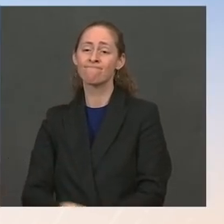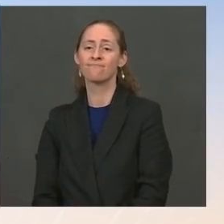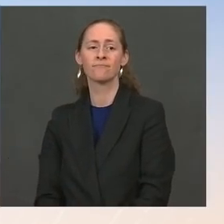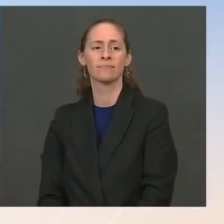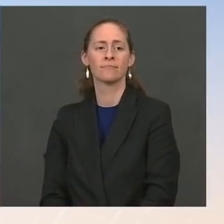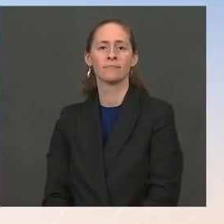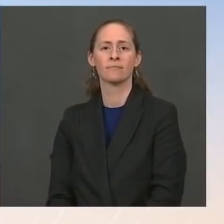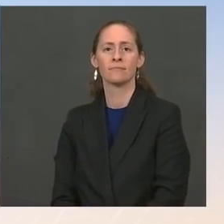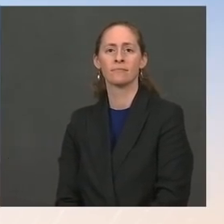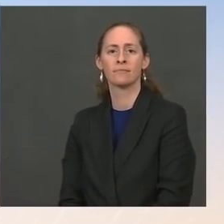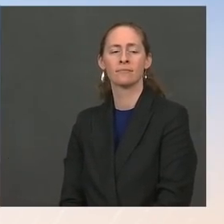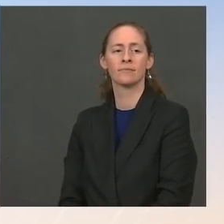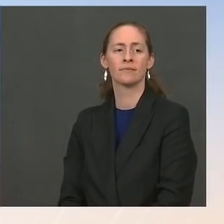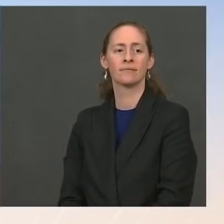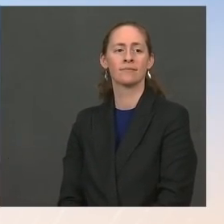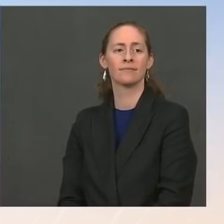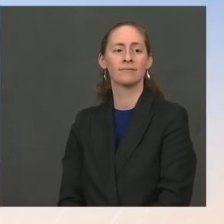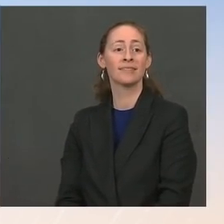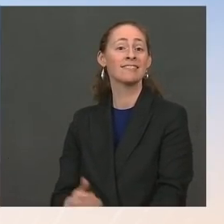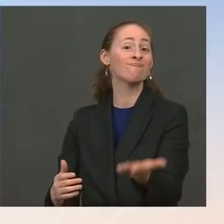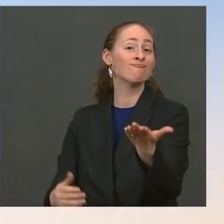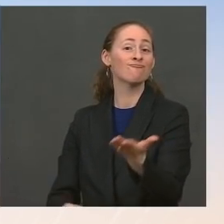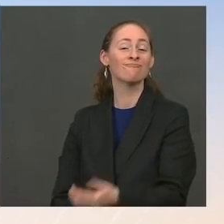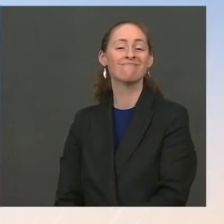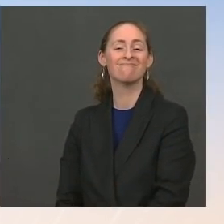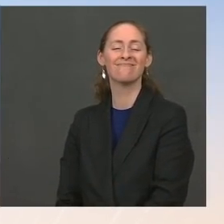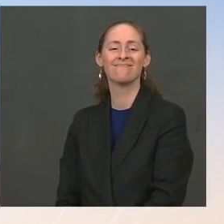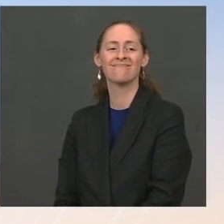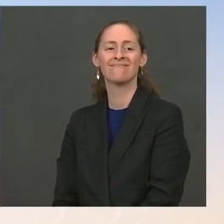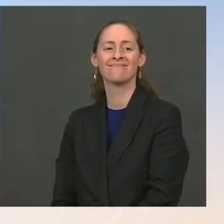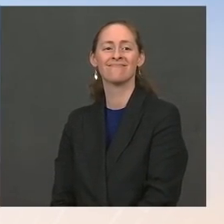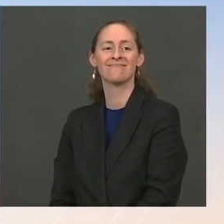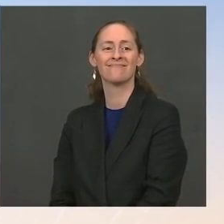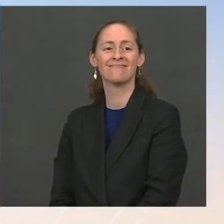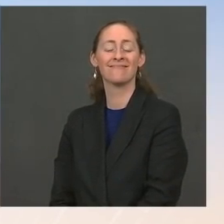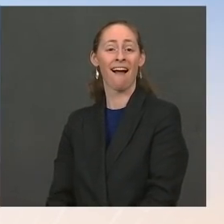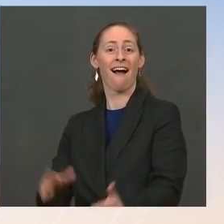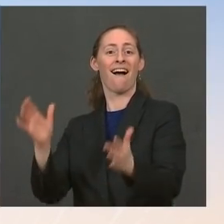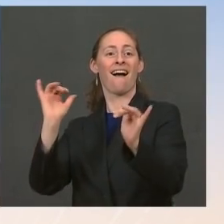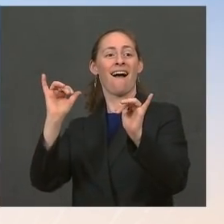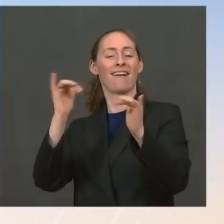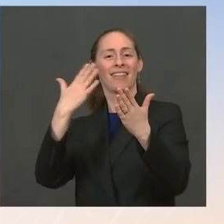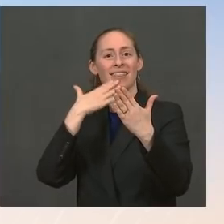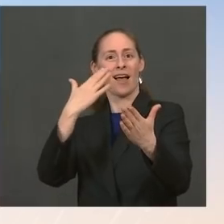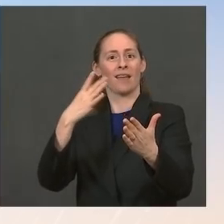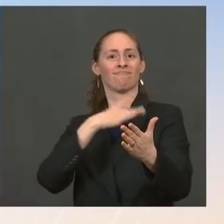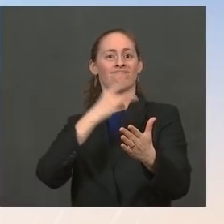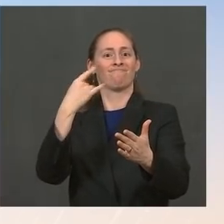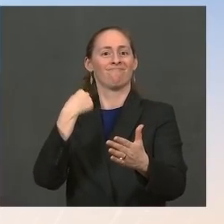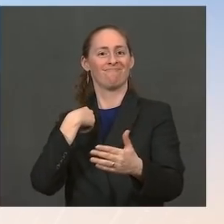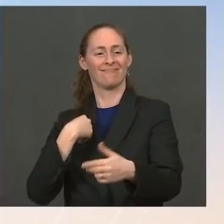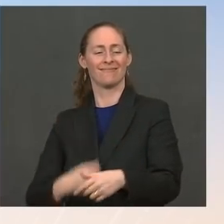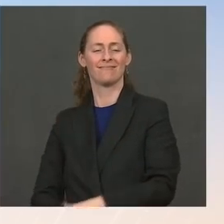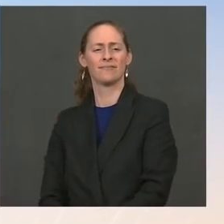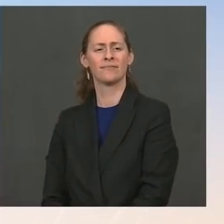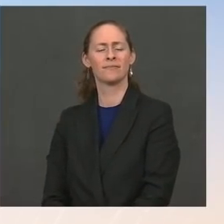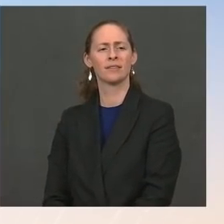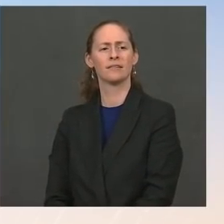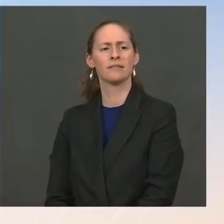John, what do you have for me today? The Press: Thank you, Jen. Does the administration still recognize